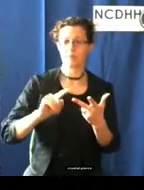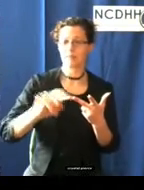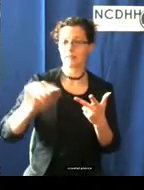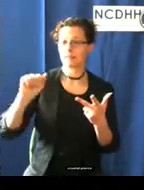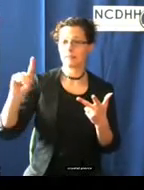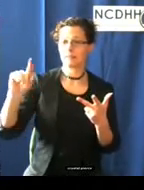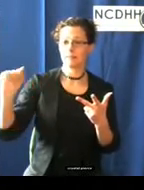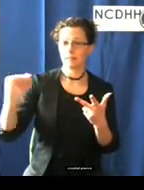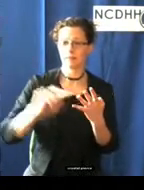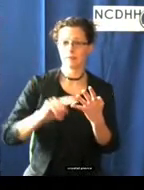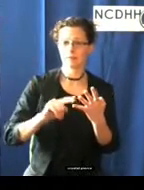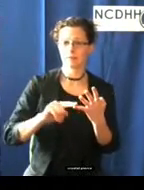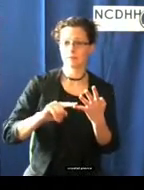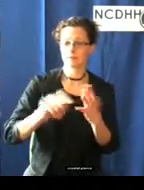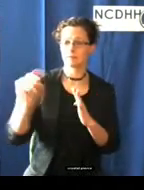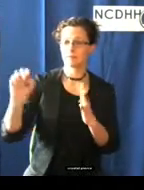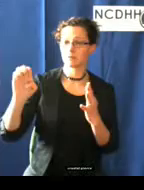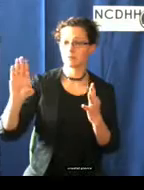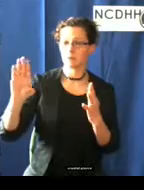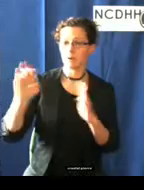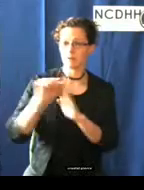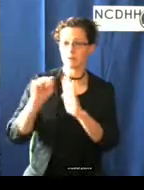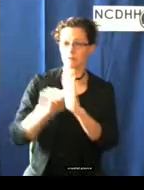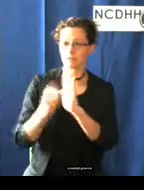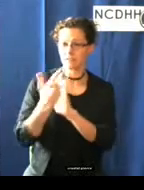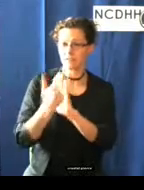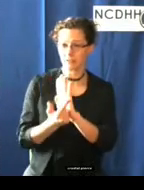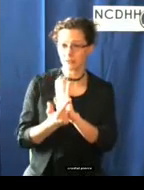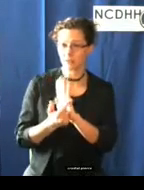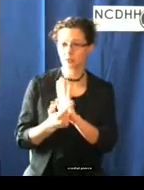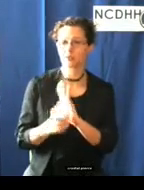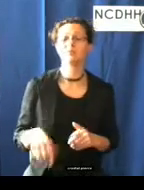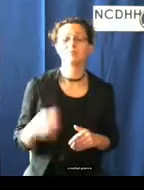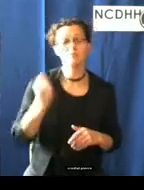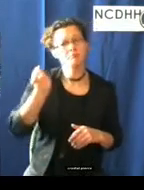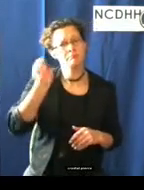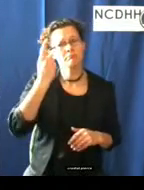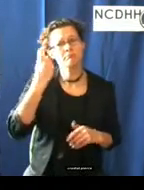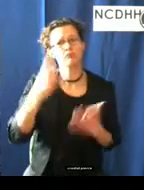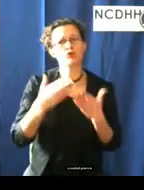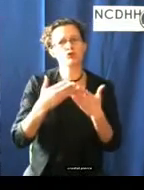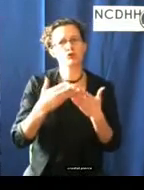BUT PLEASE KEEP IN MIND THAT THIS IS JUST A GENERAL OVERVIEW OF THE LAW